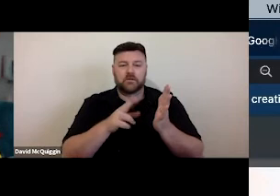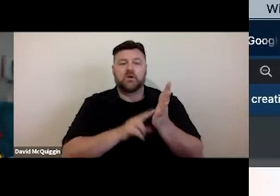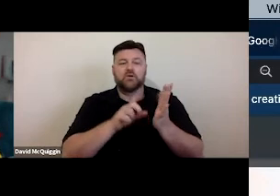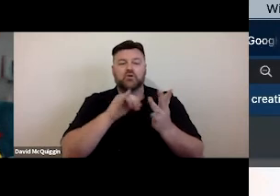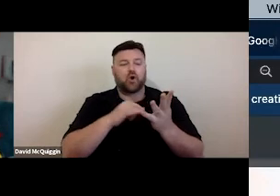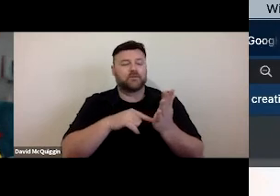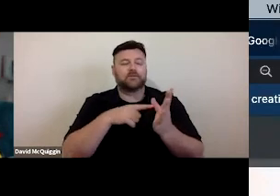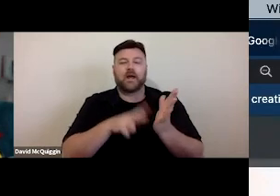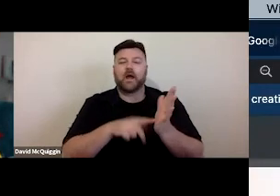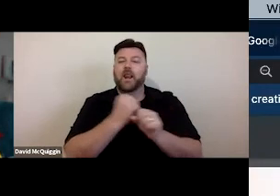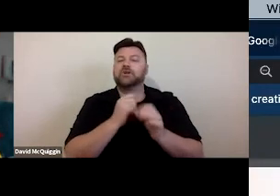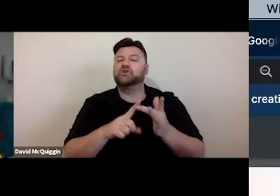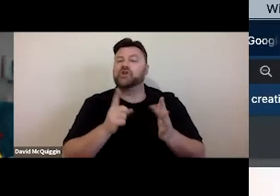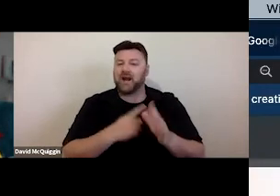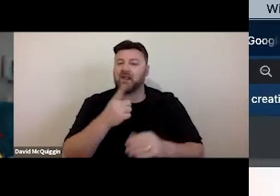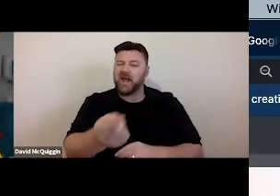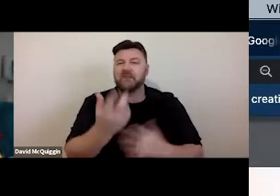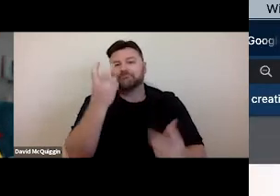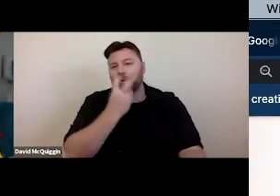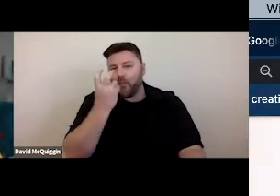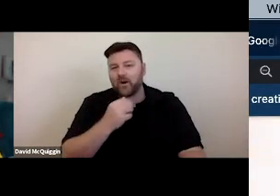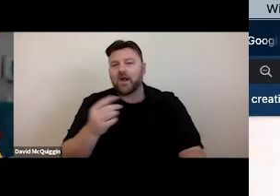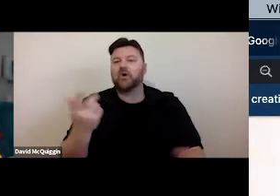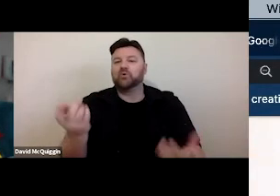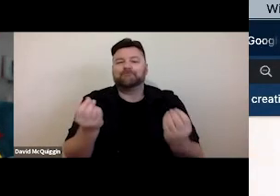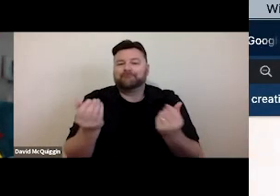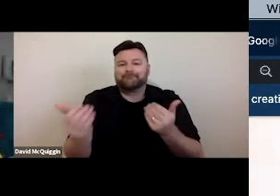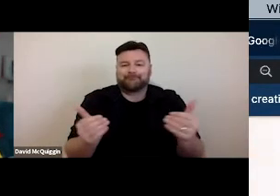basically retirees that are living pay cheque to pay cheque. They're